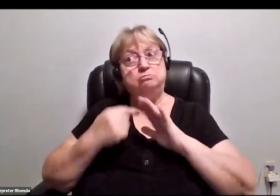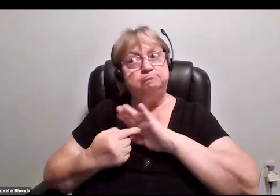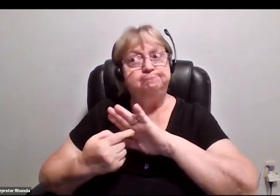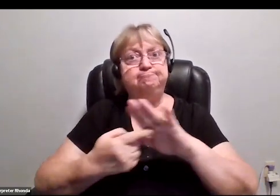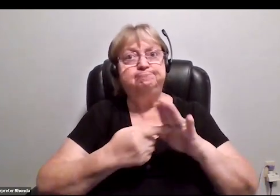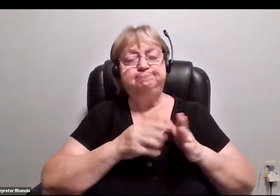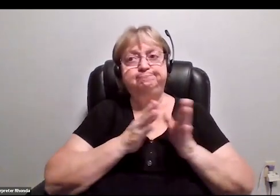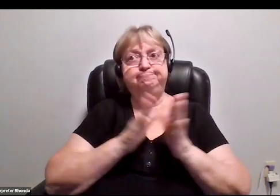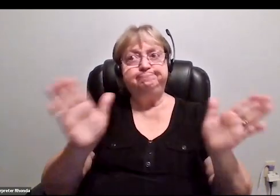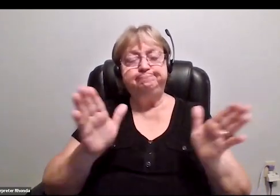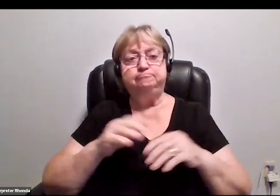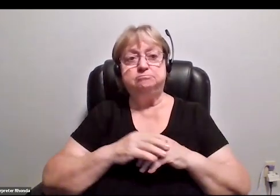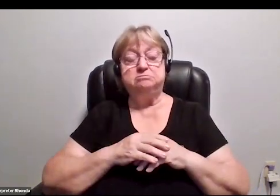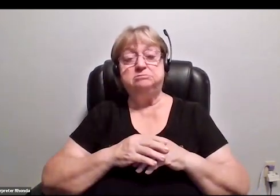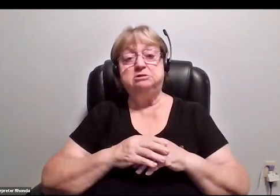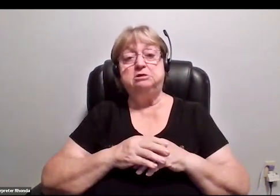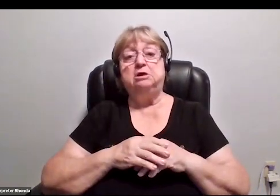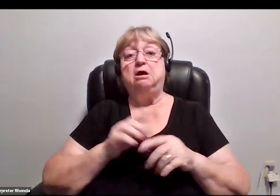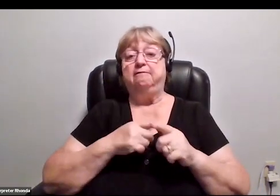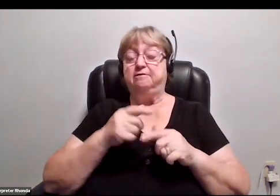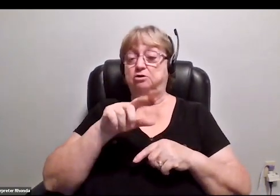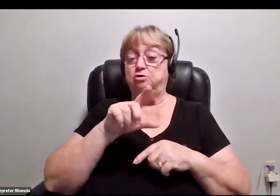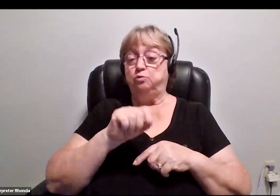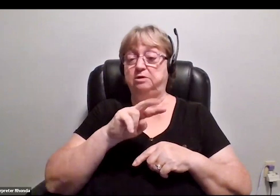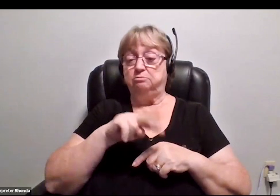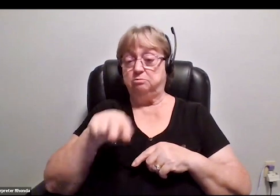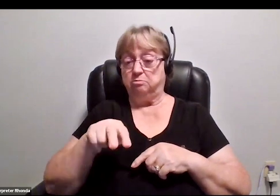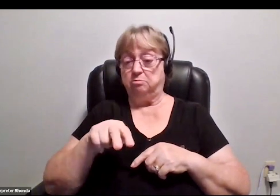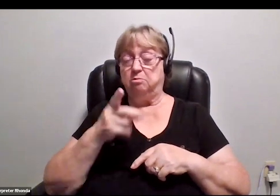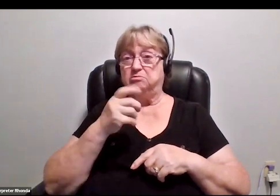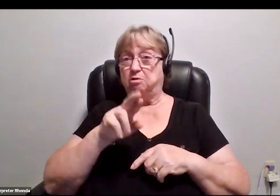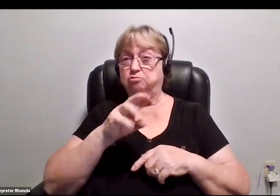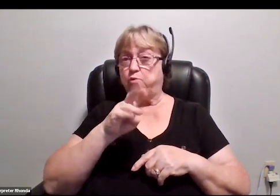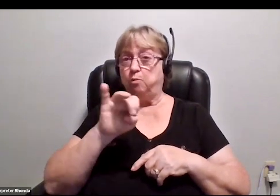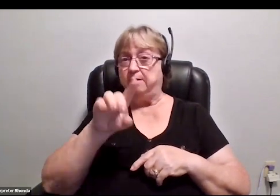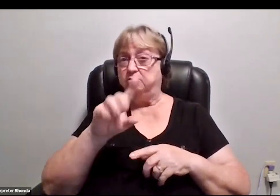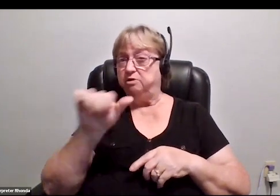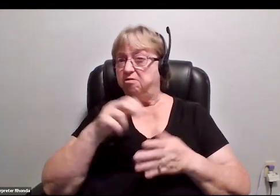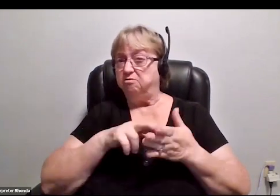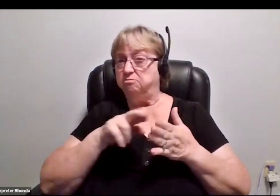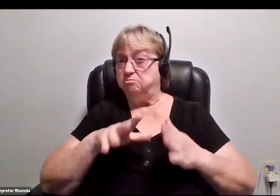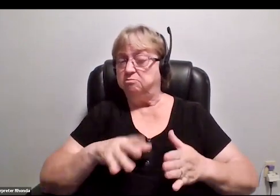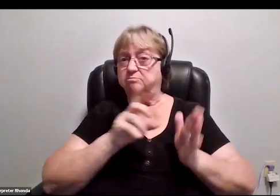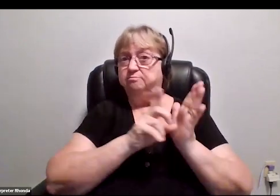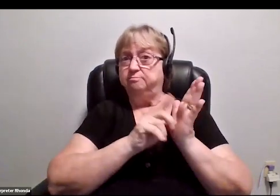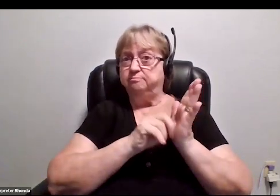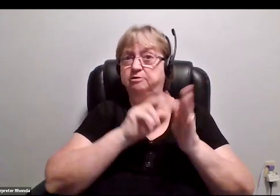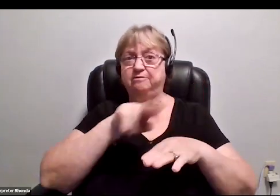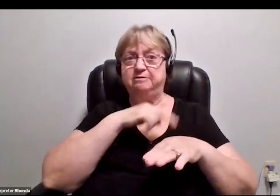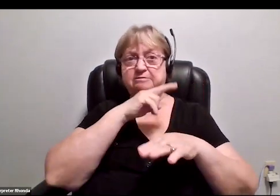Then in 2022, Dr. Wild and other researchers published The National Research Agenda for STEM Education for Students